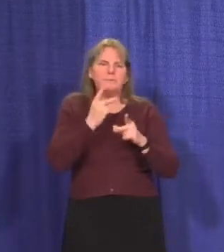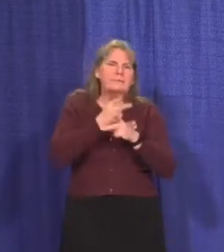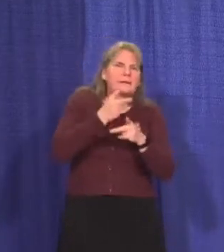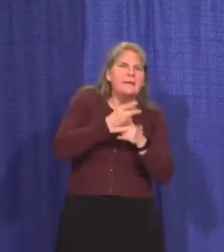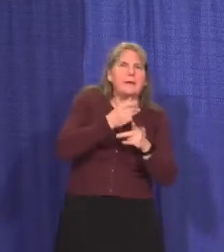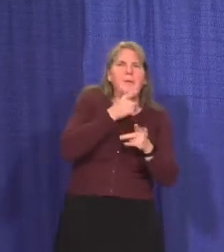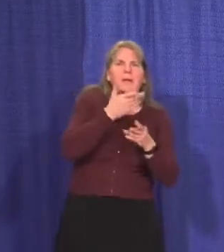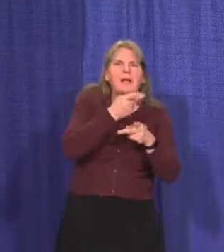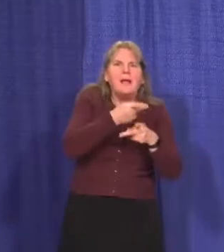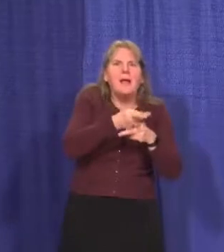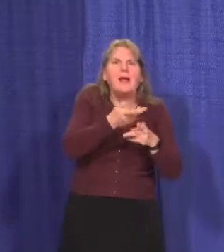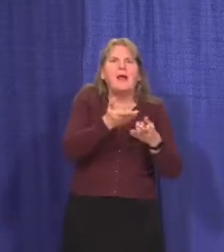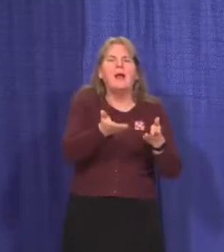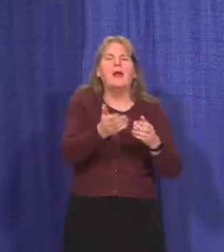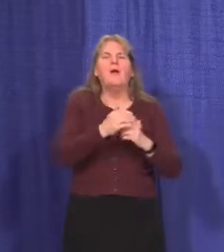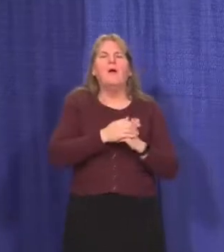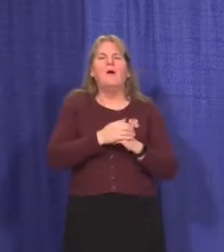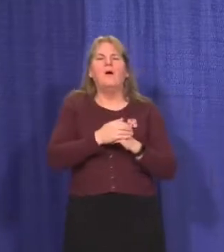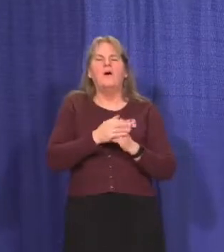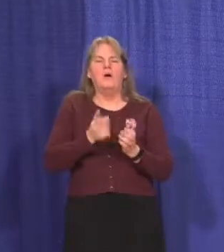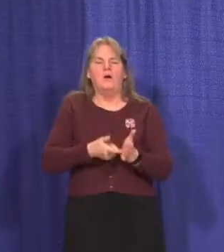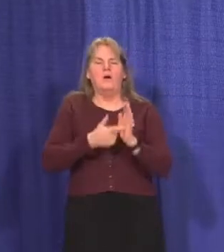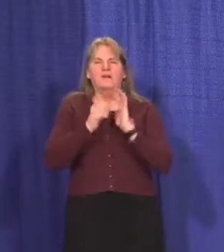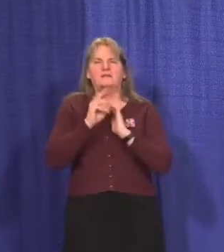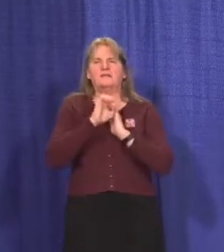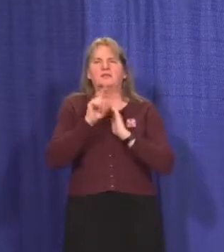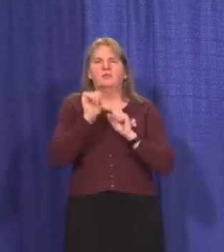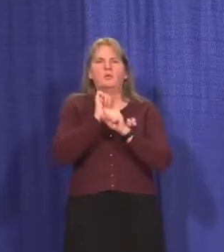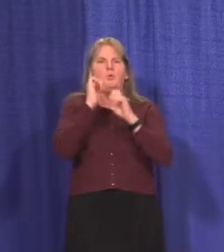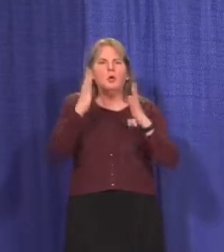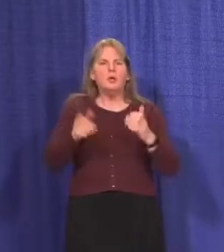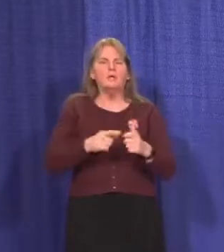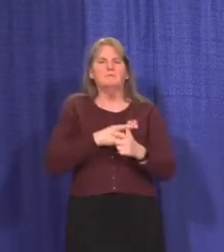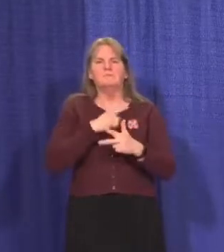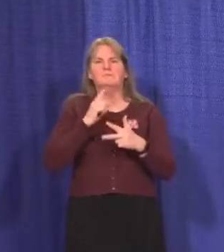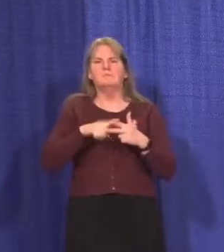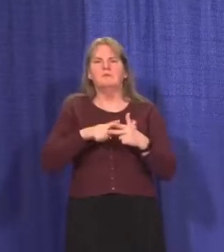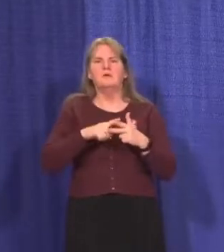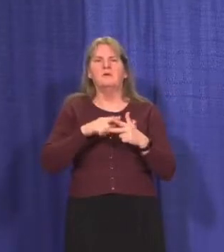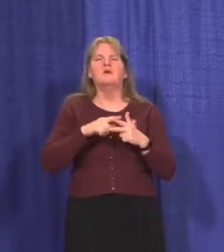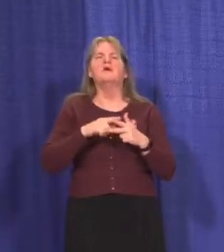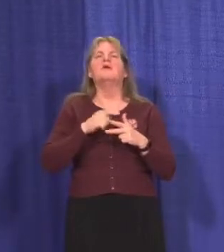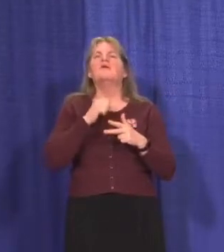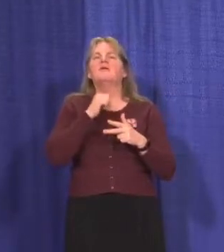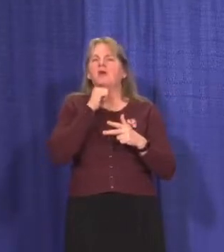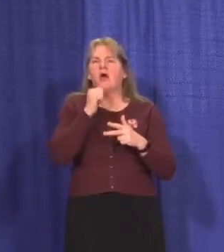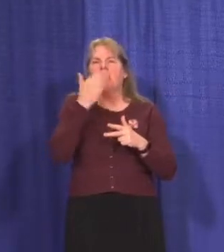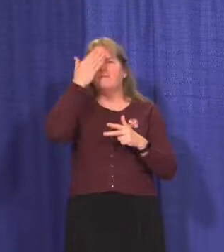think of essential workers and not frontline healthcare workers and we can think of first